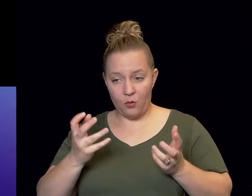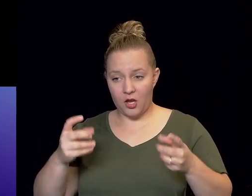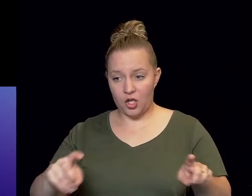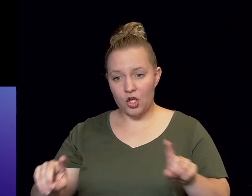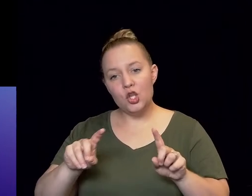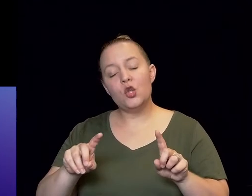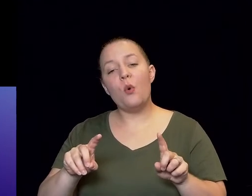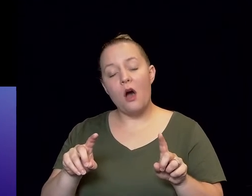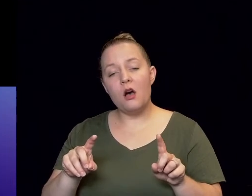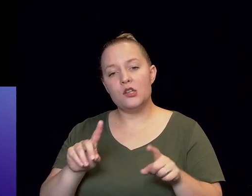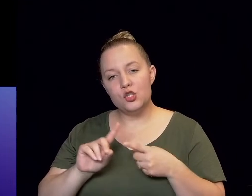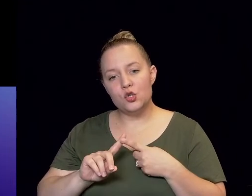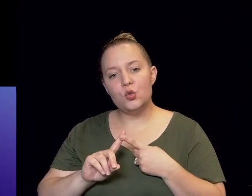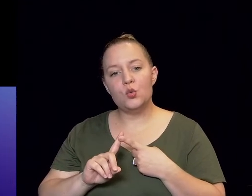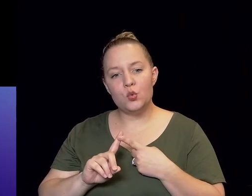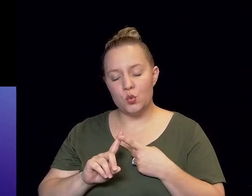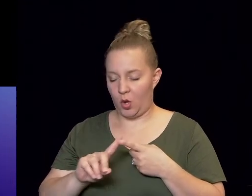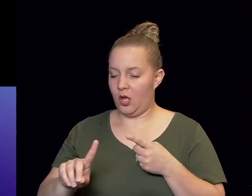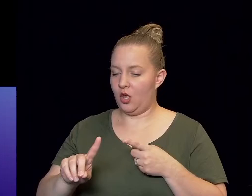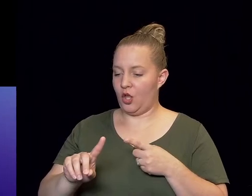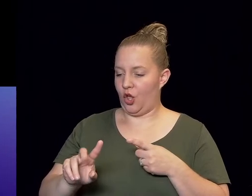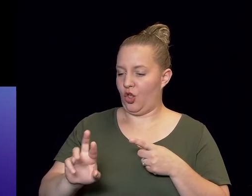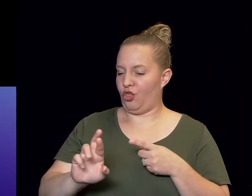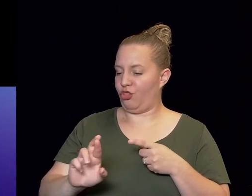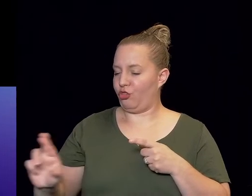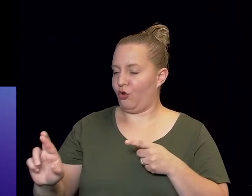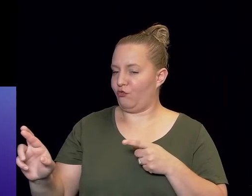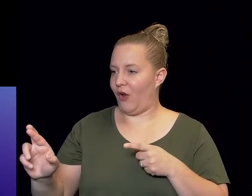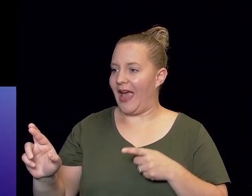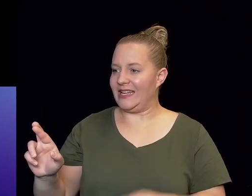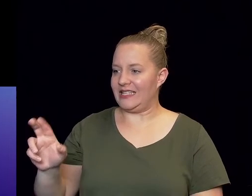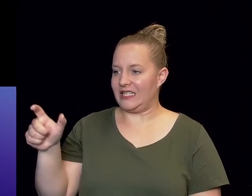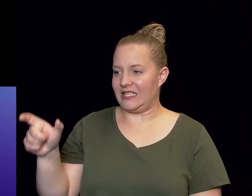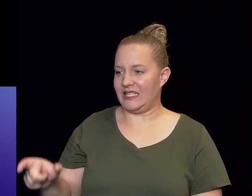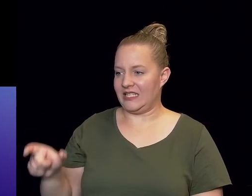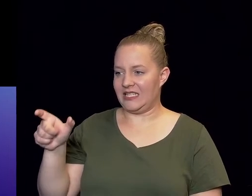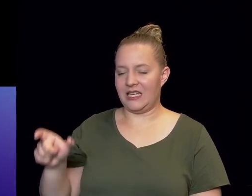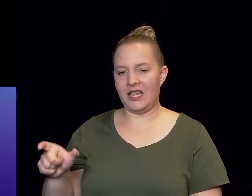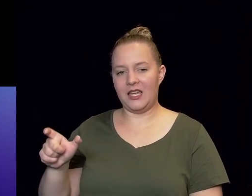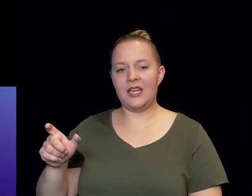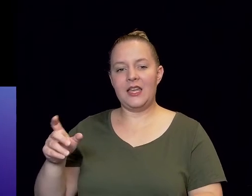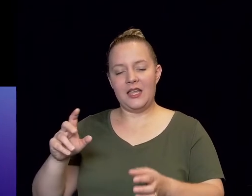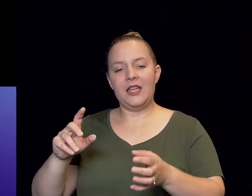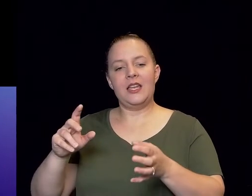to the right of this screen currently so define a variable and translate each phrase into an